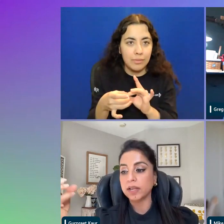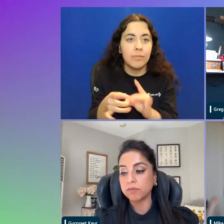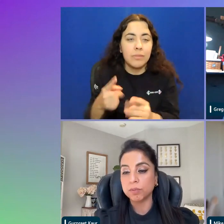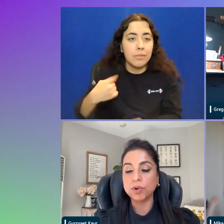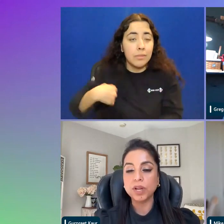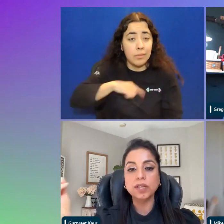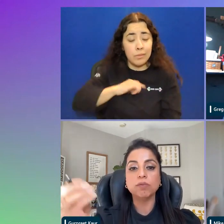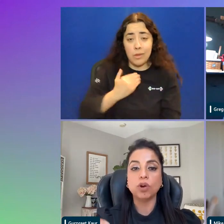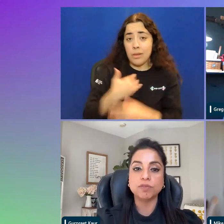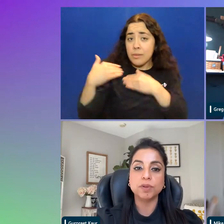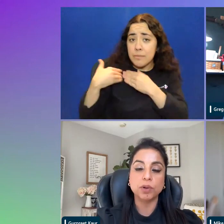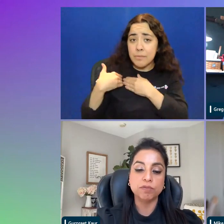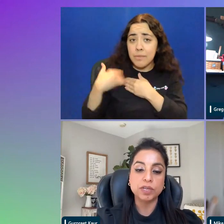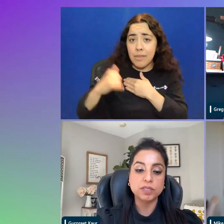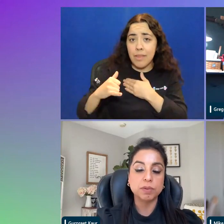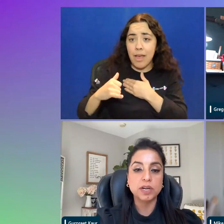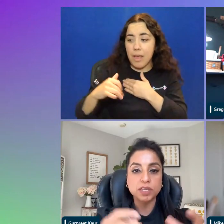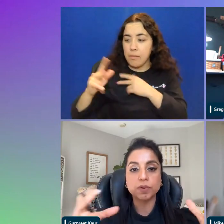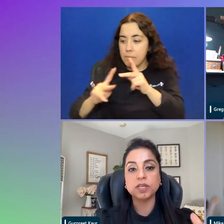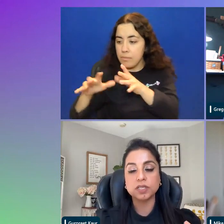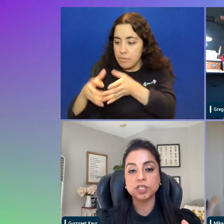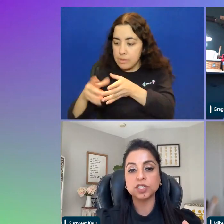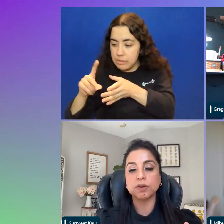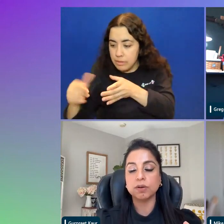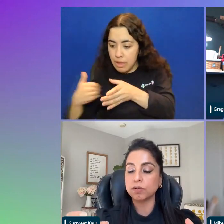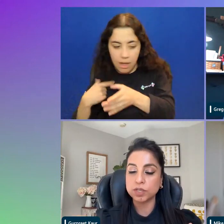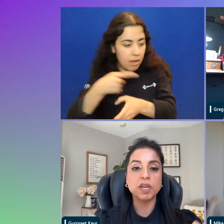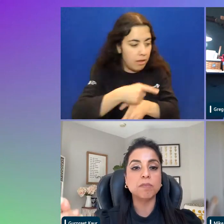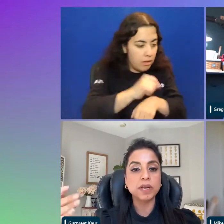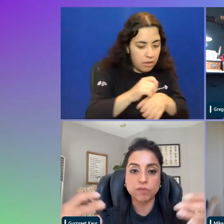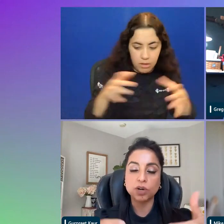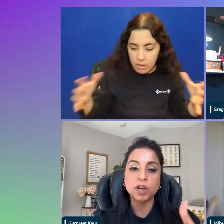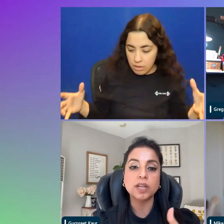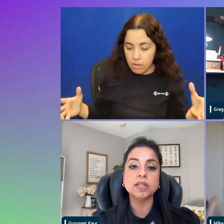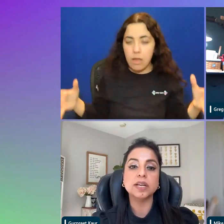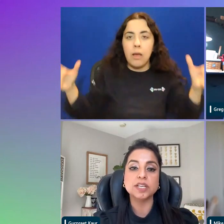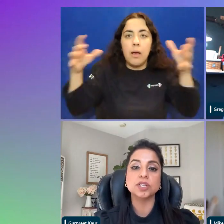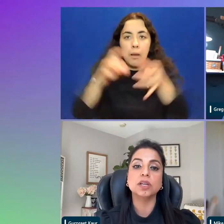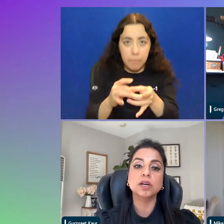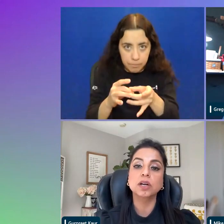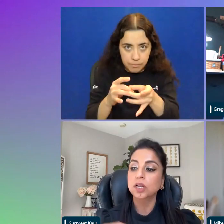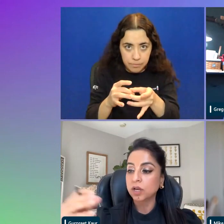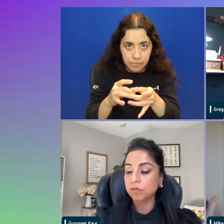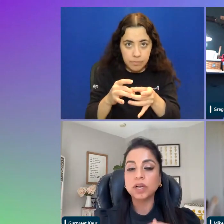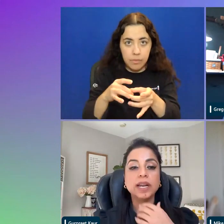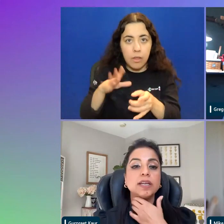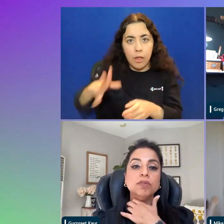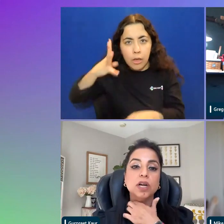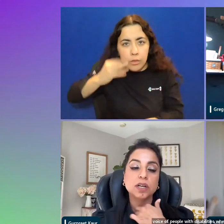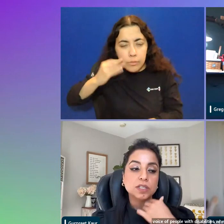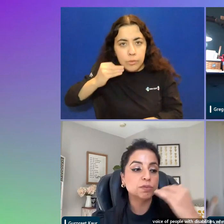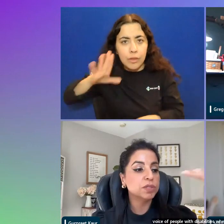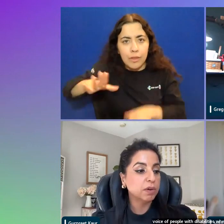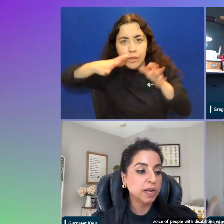Right. Like we're bringing the voice of people with disability is where the decision is being made. We're creating the connection there. We're connecting with our customers.